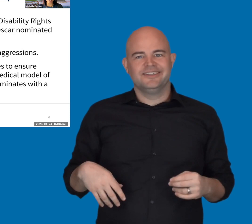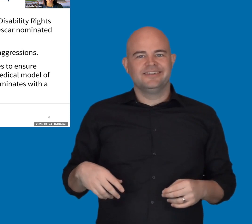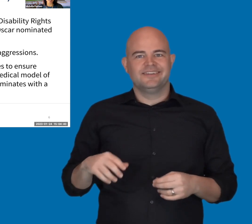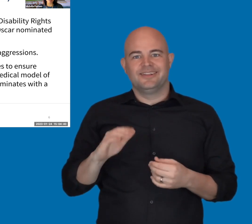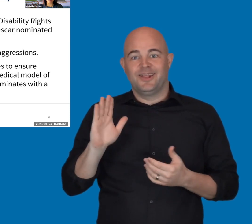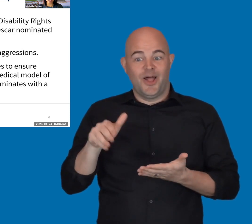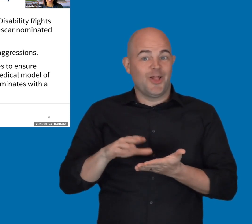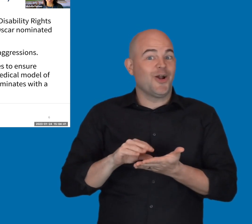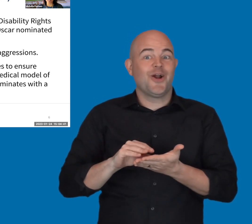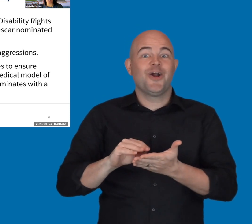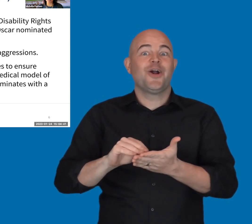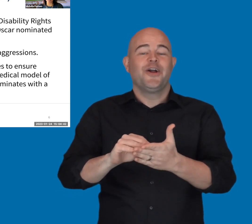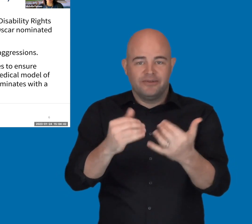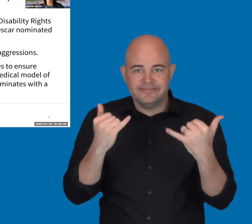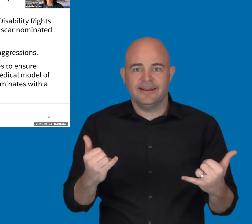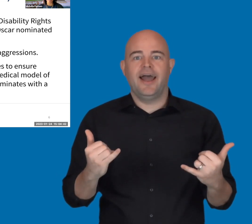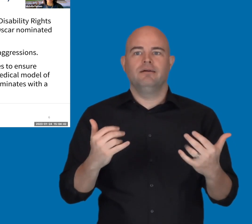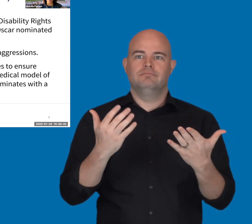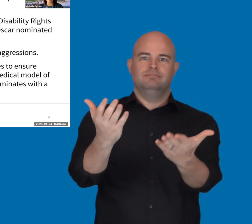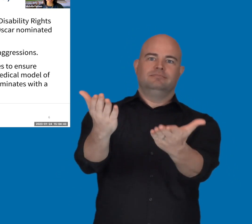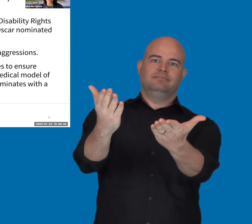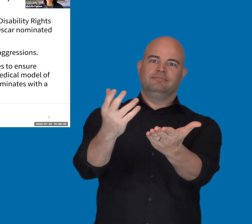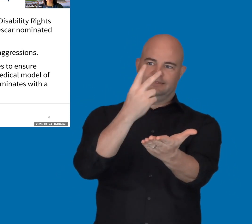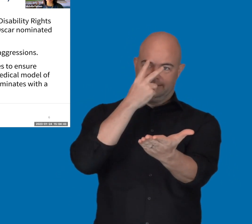And then, again, we had that live student panel.